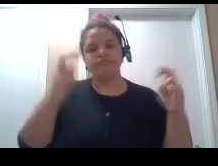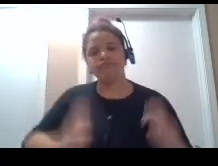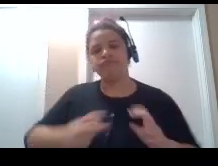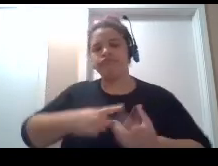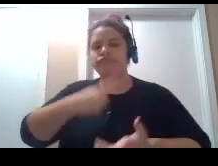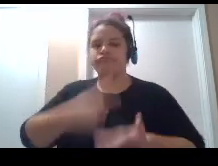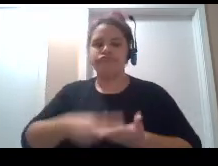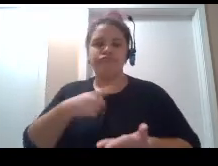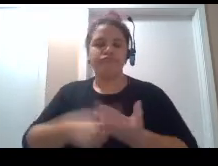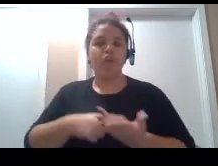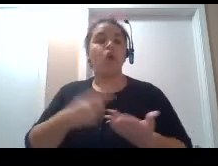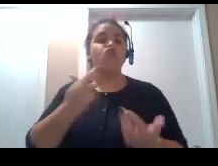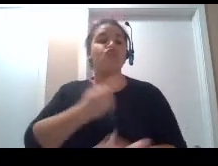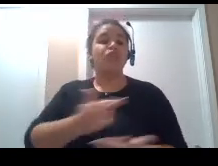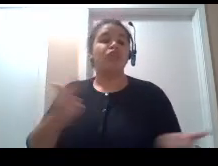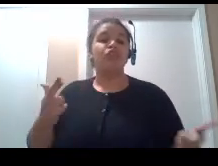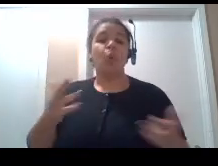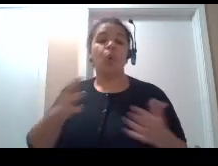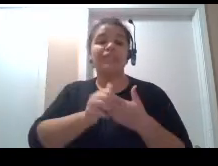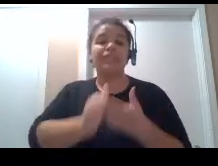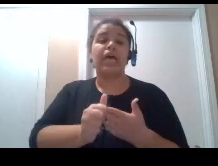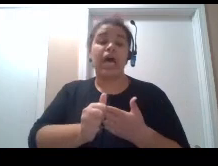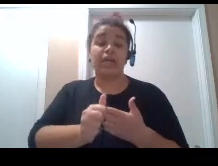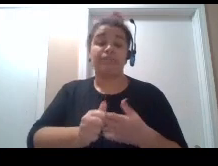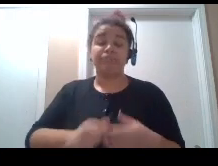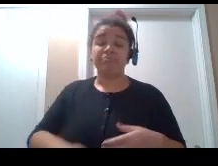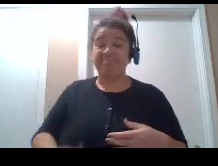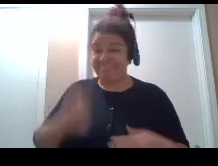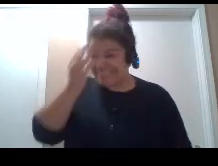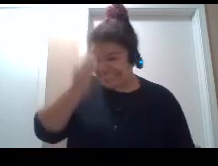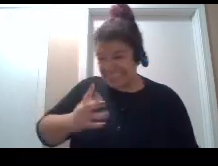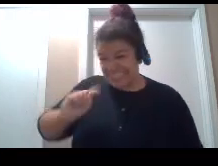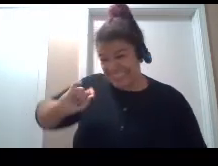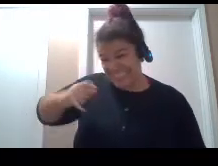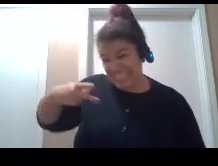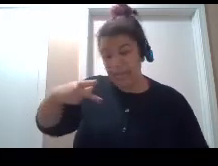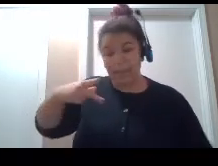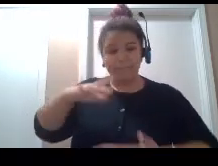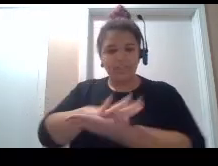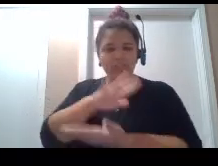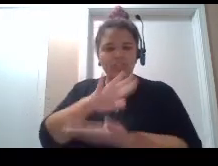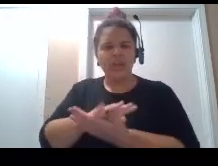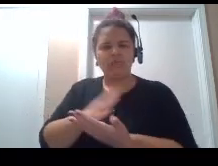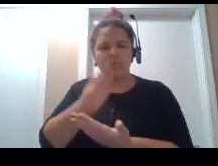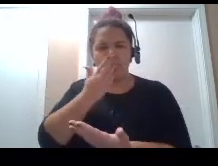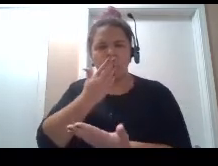The Virtual Interview Tip Sheet has great information on setting up the environment, such as